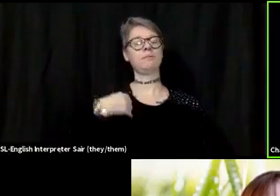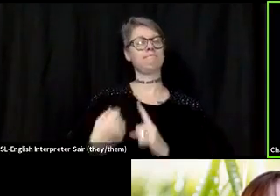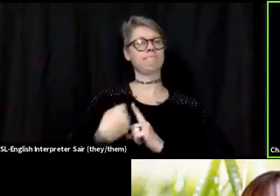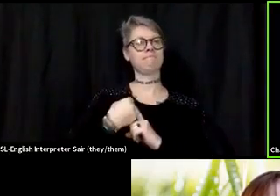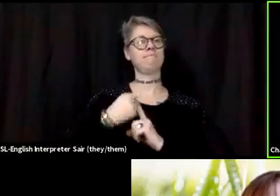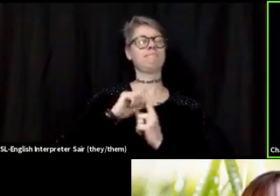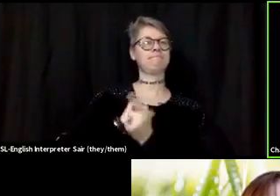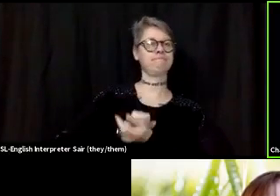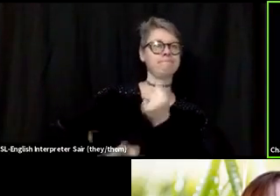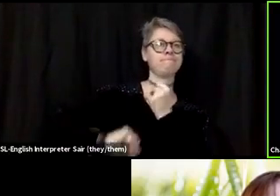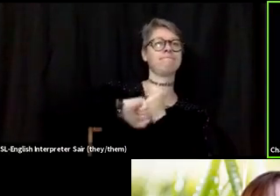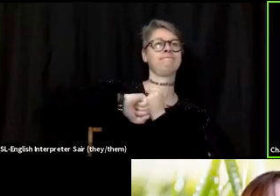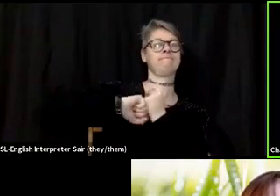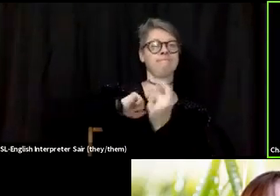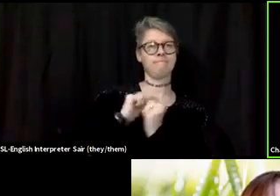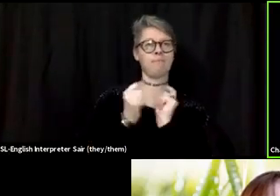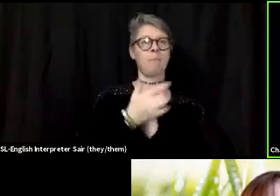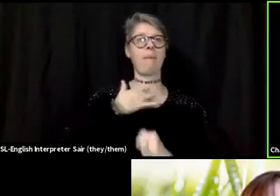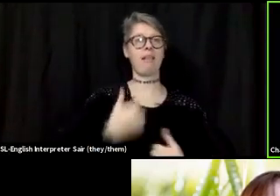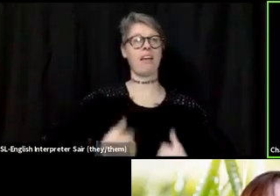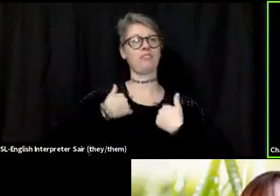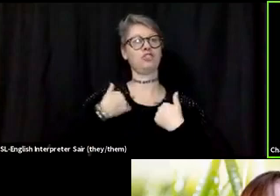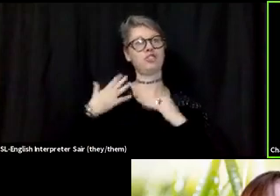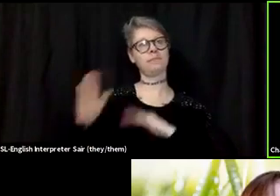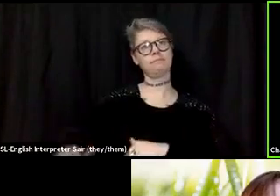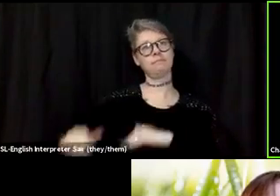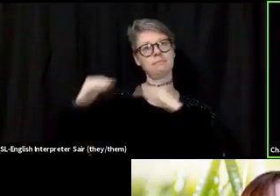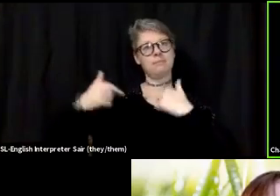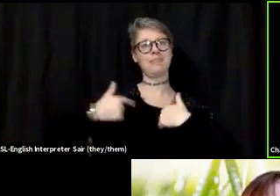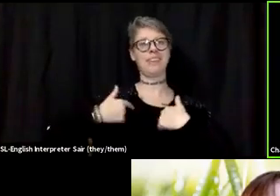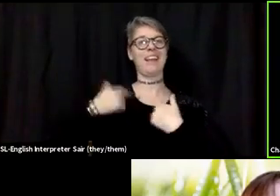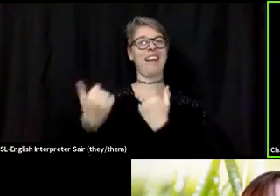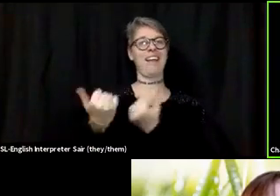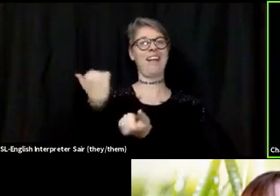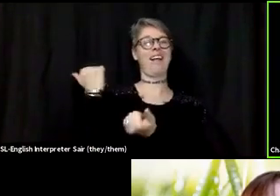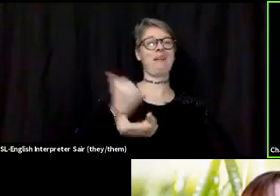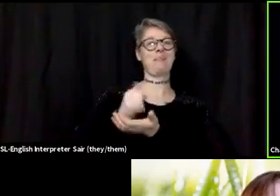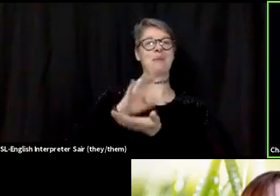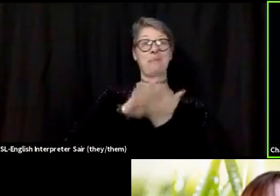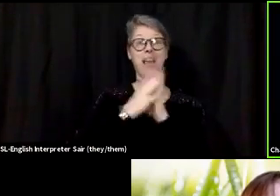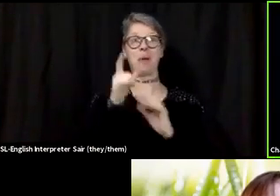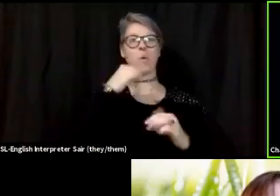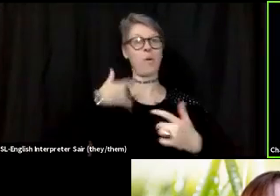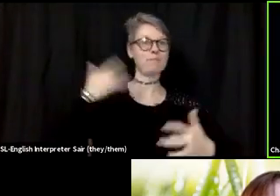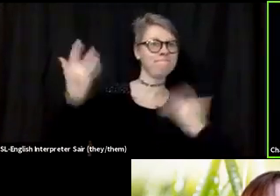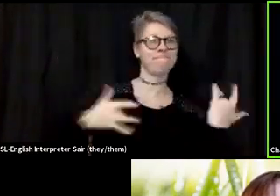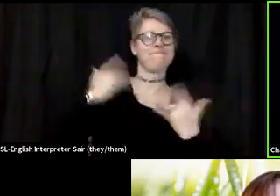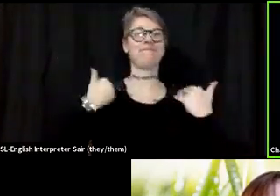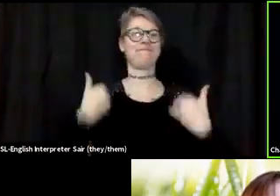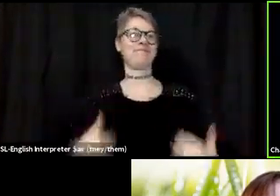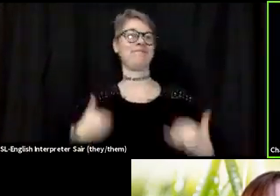other was huge other was hugely powerful was hugely pivotal in my life. . She helped raise us, and . She helped raise us and helped me become the firecracker that me become the firecracker that I am today.